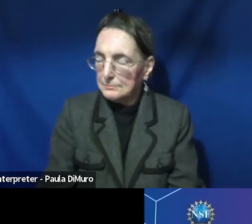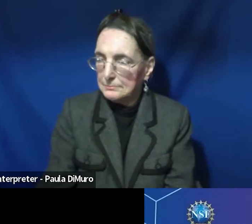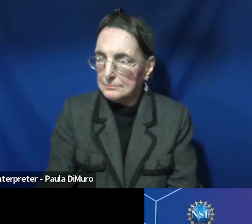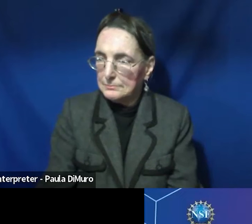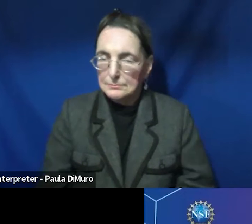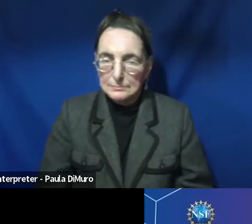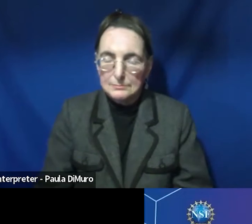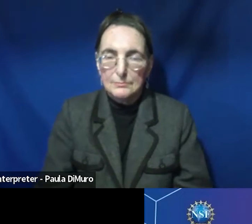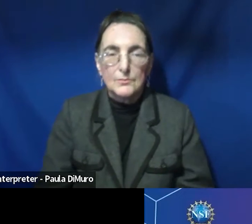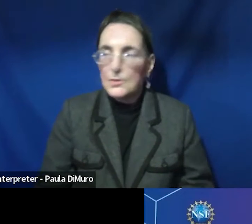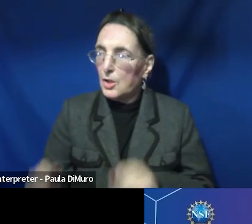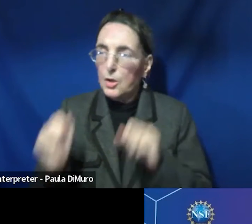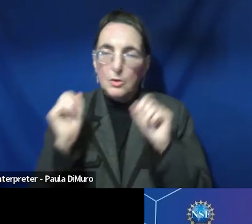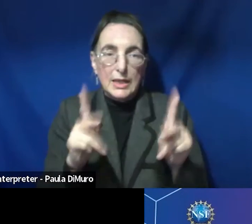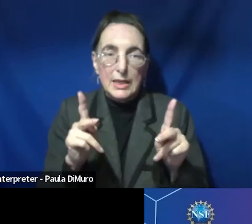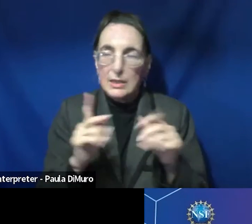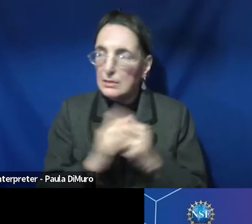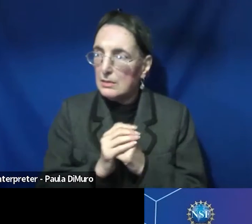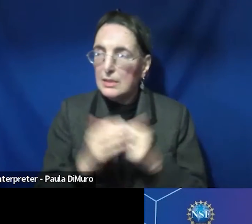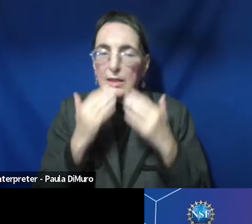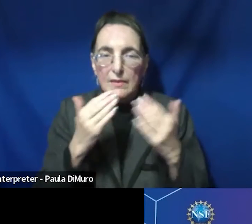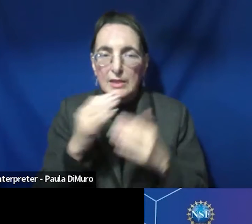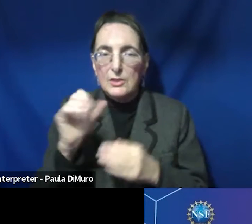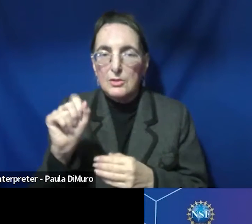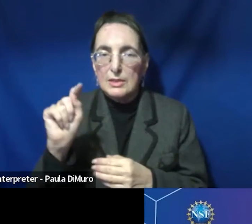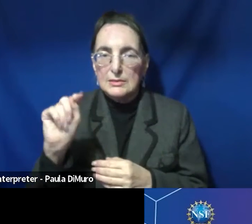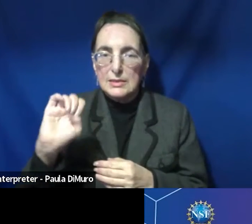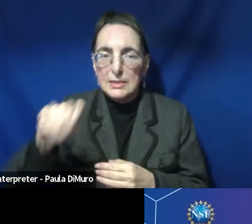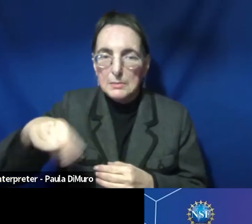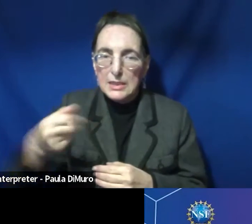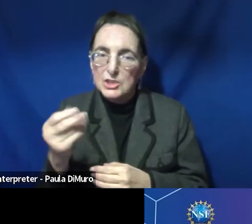Jeremy Leffler: Okay. Thank you, Stephanie, and welcome back.